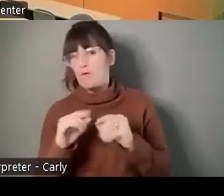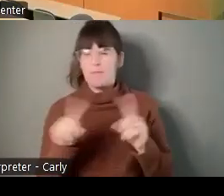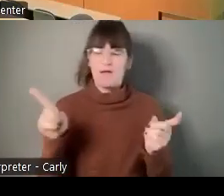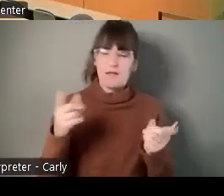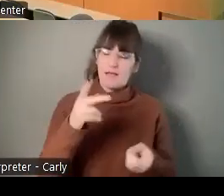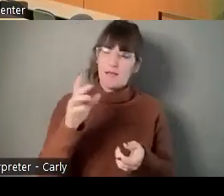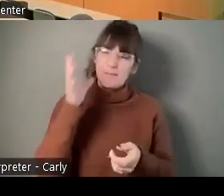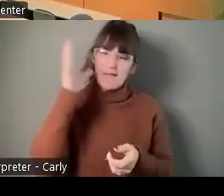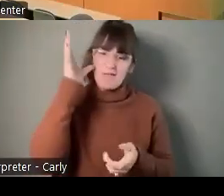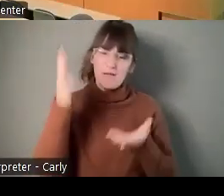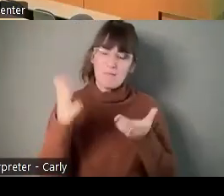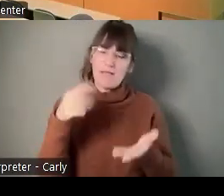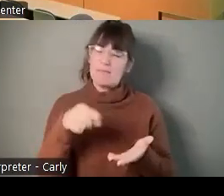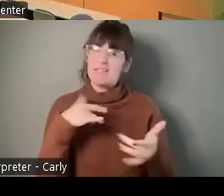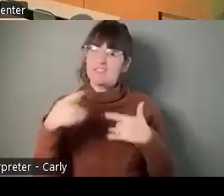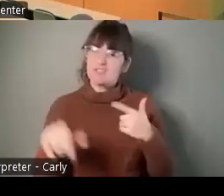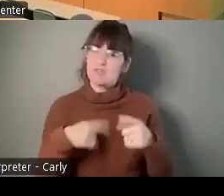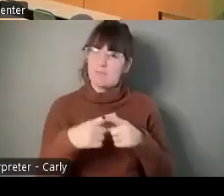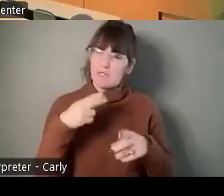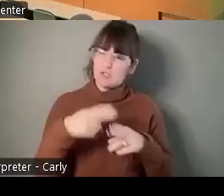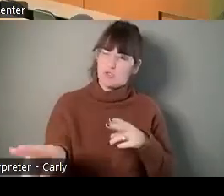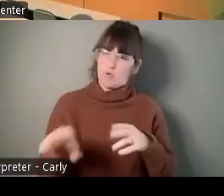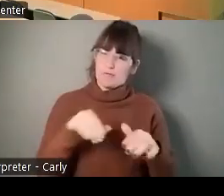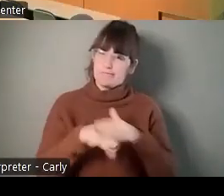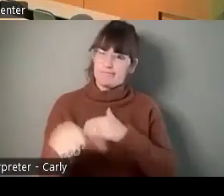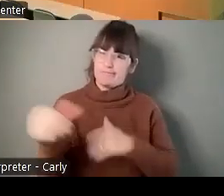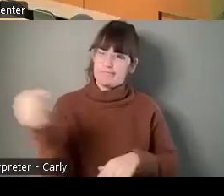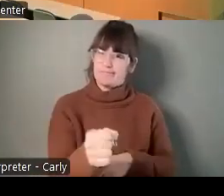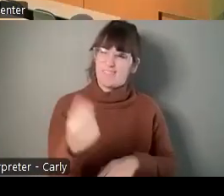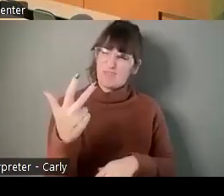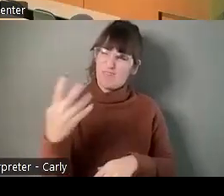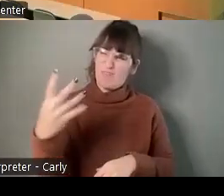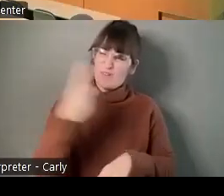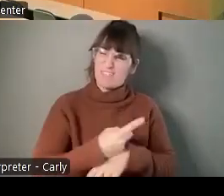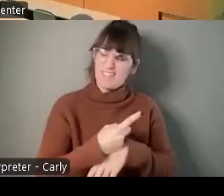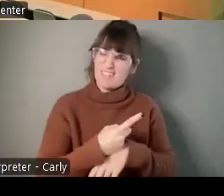have some concern about that short of an admission when we say 3 to four days after a suicide,